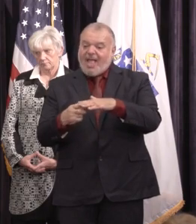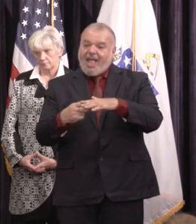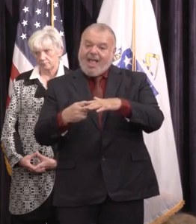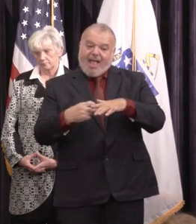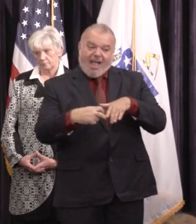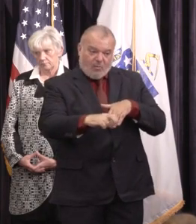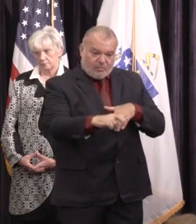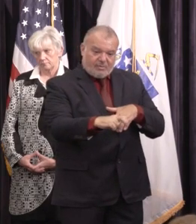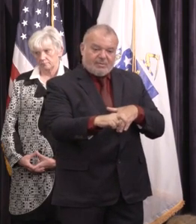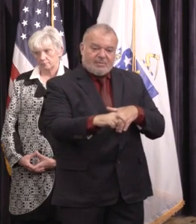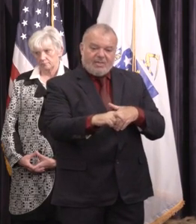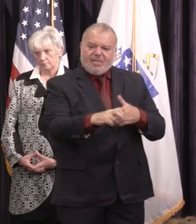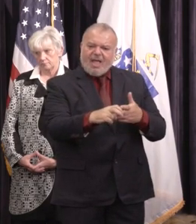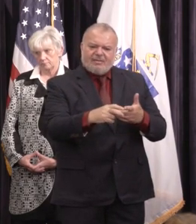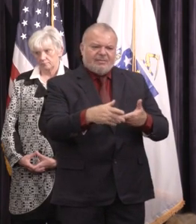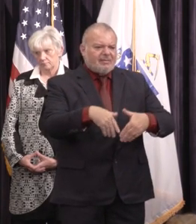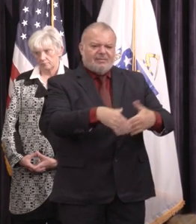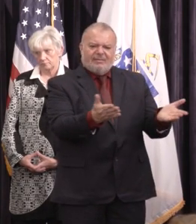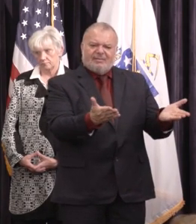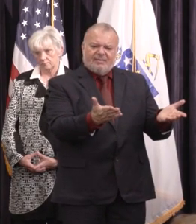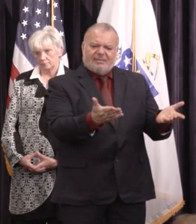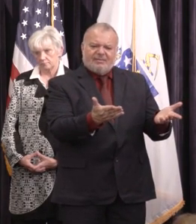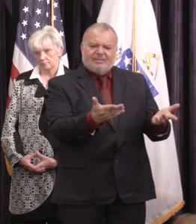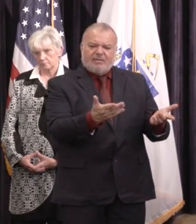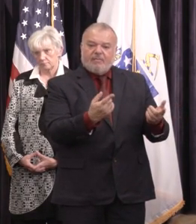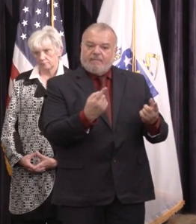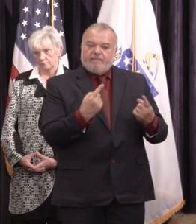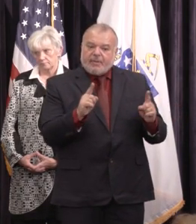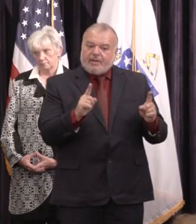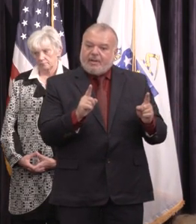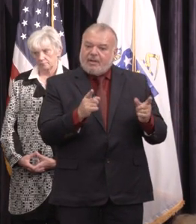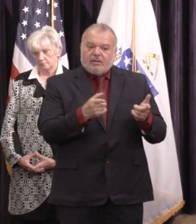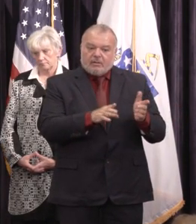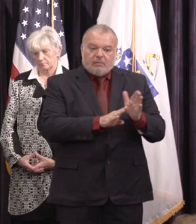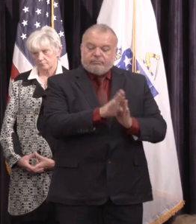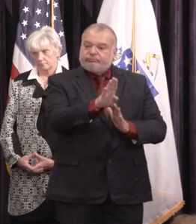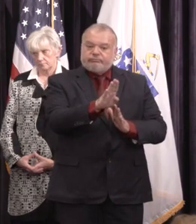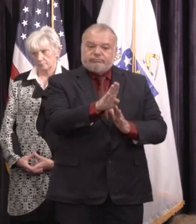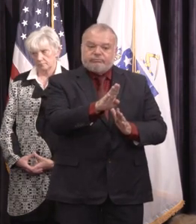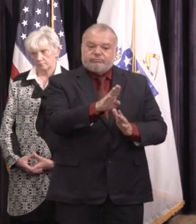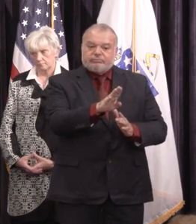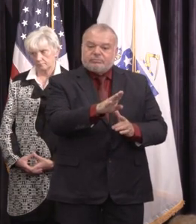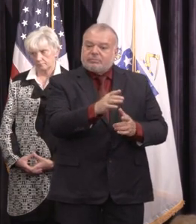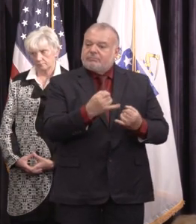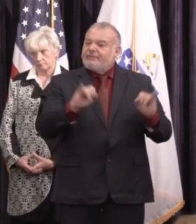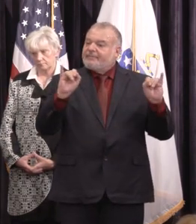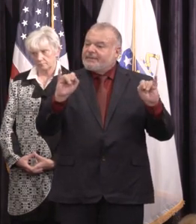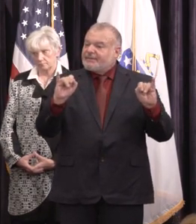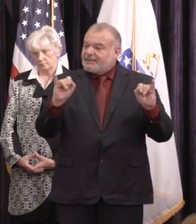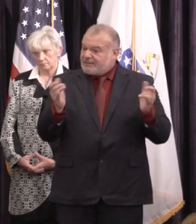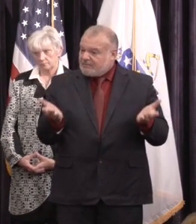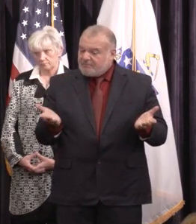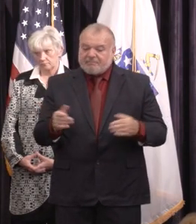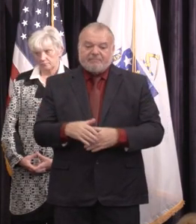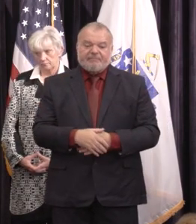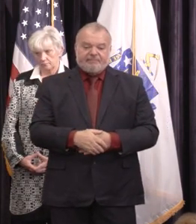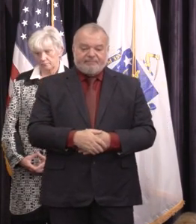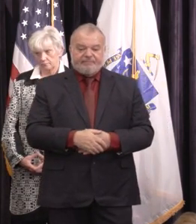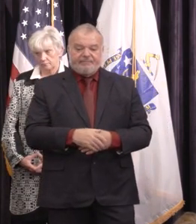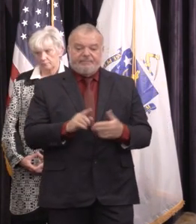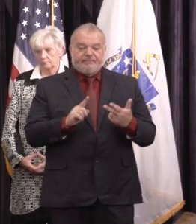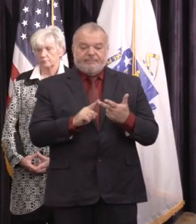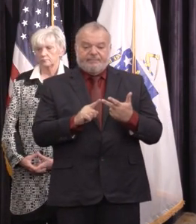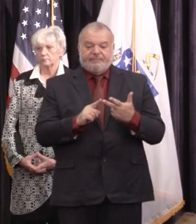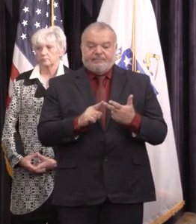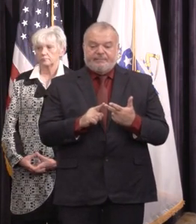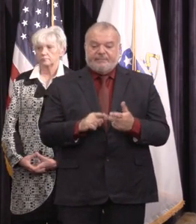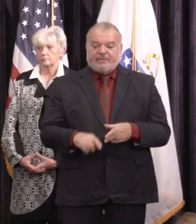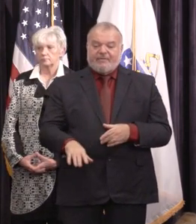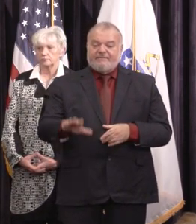to a place of greater self-sufficiency and finally we stood up a 501(c)(3) where we will be able to